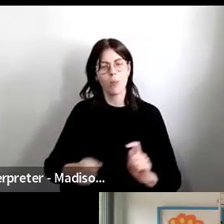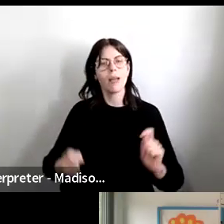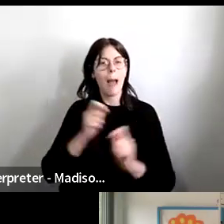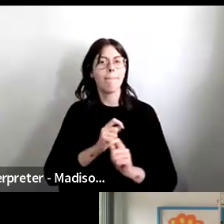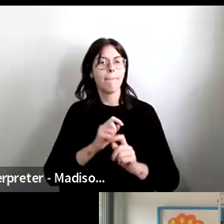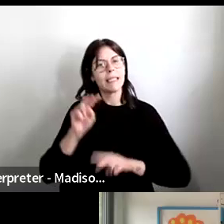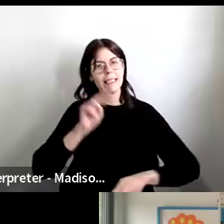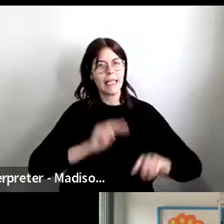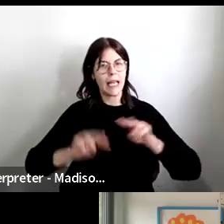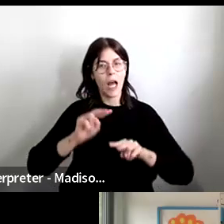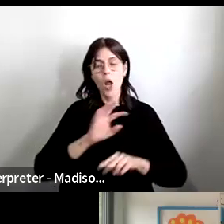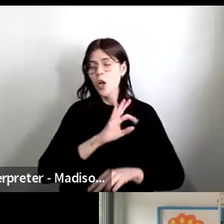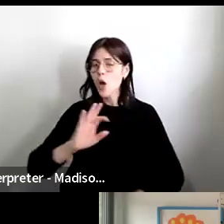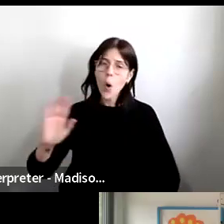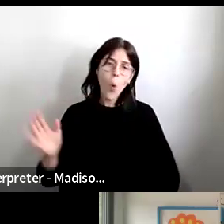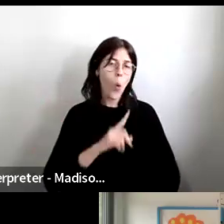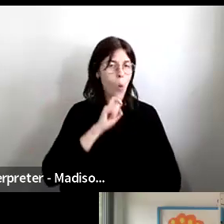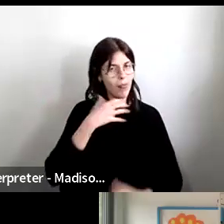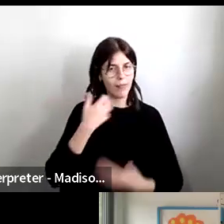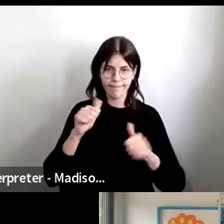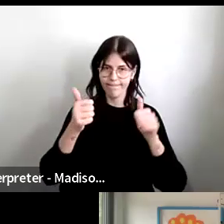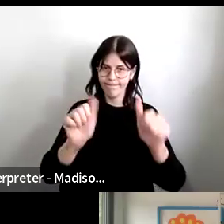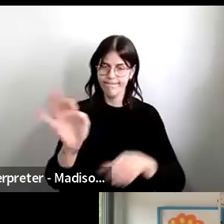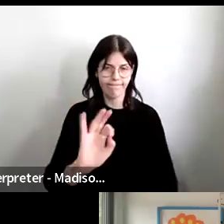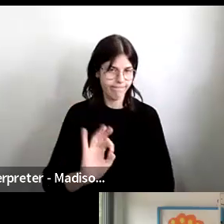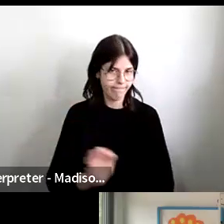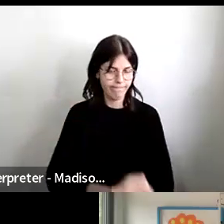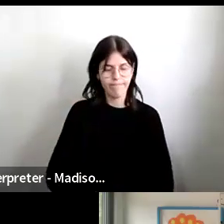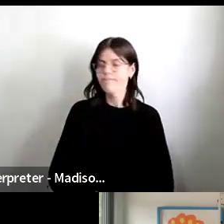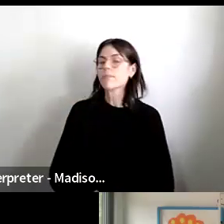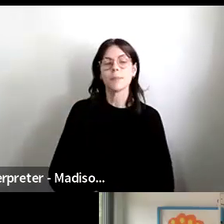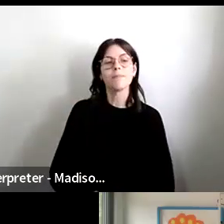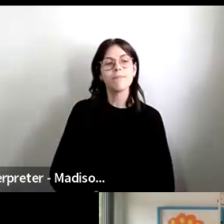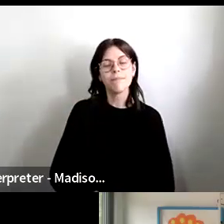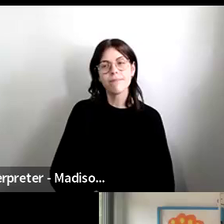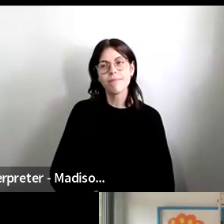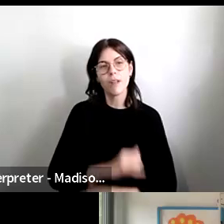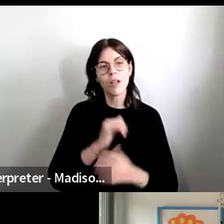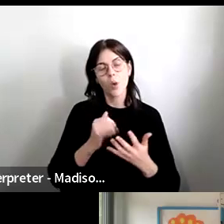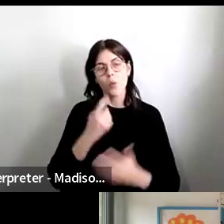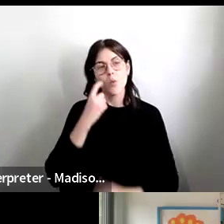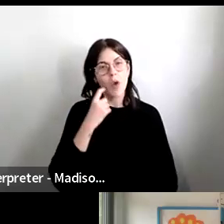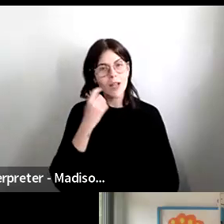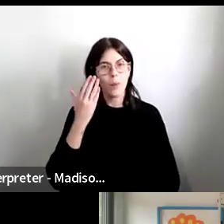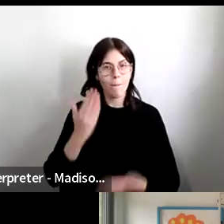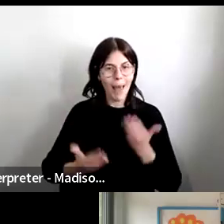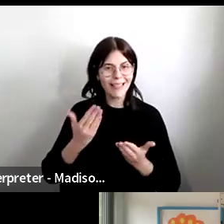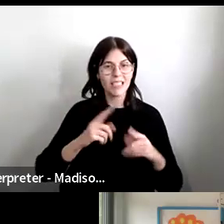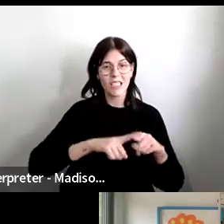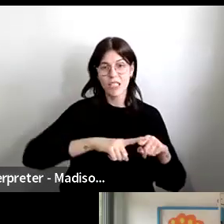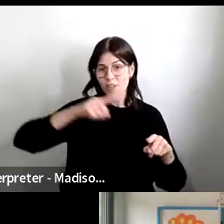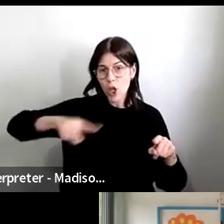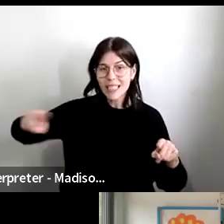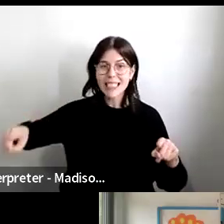everyone will come through and we are trying to balance diversity amongst that as well.